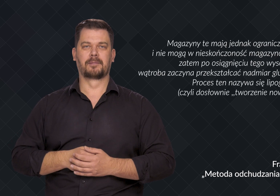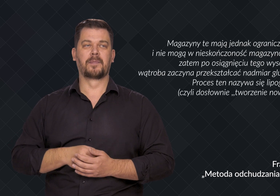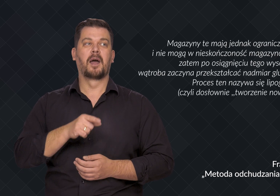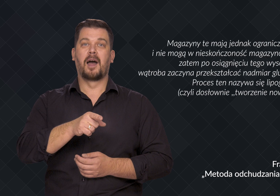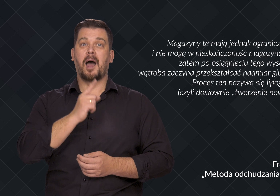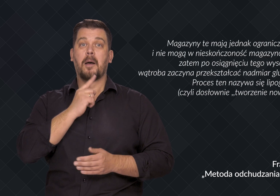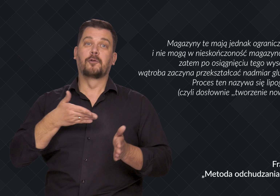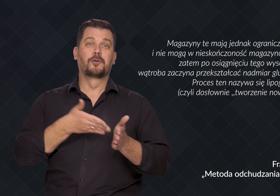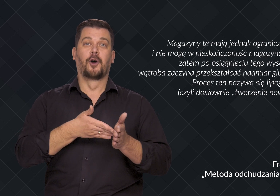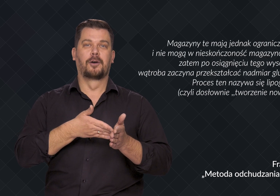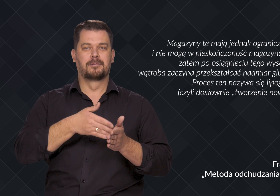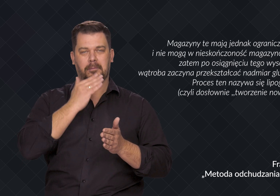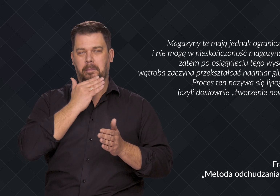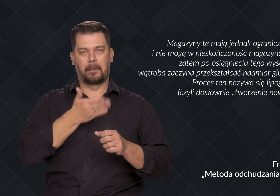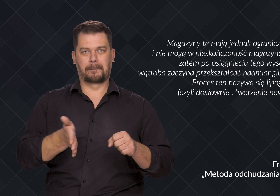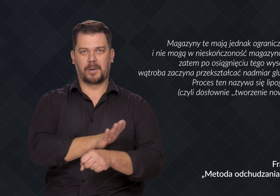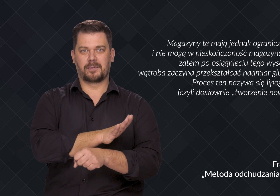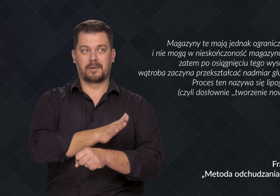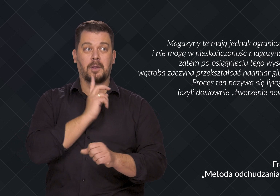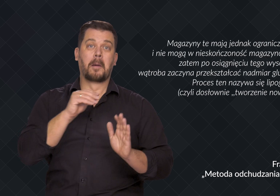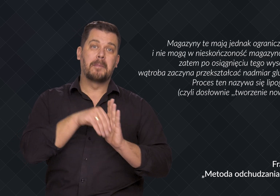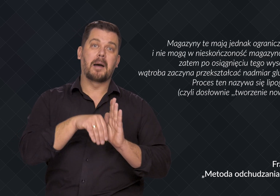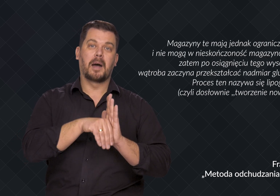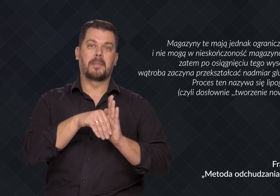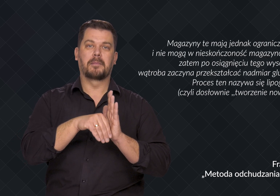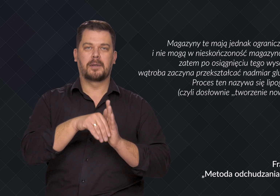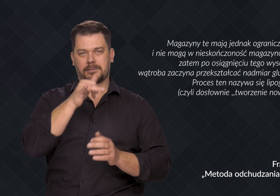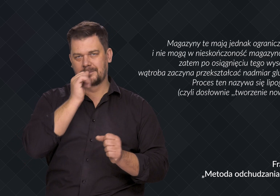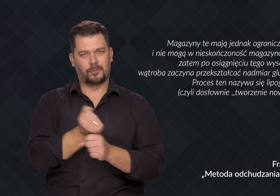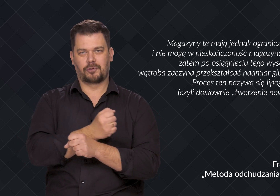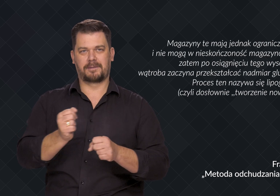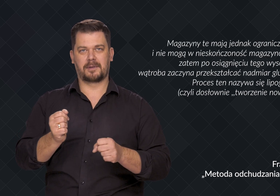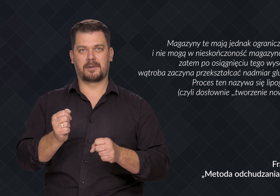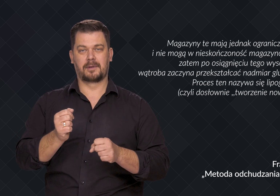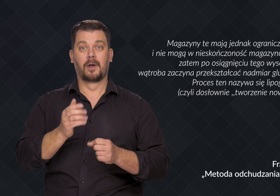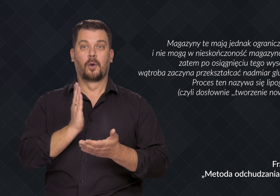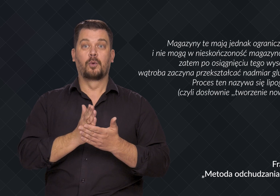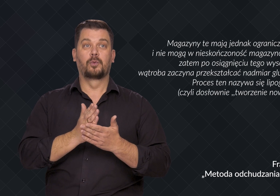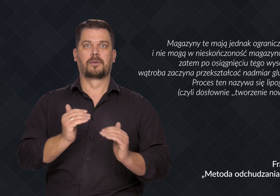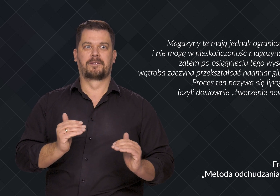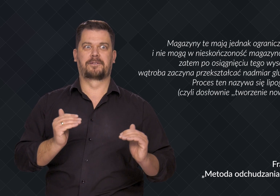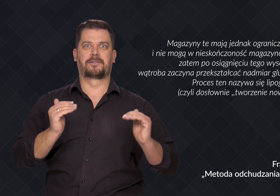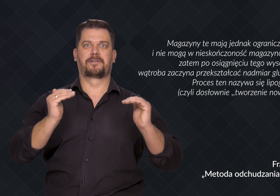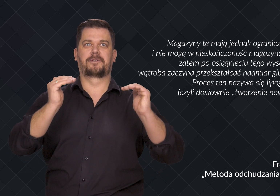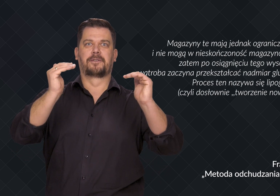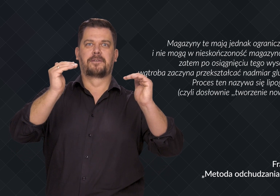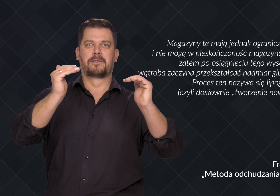However, these stores have limited capacity and cannot indefinitely store glycogen, so once this high level is reached,